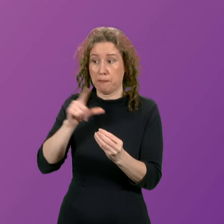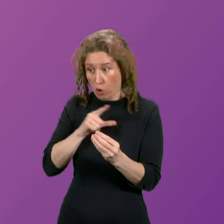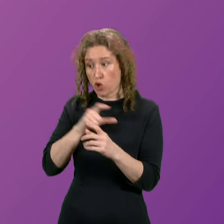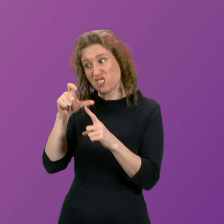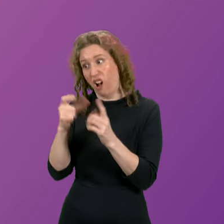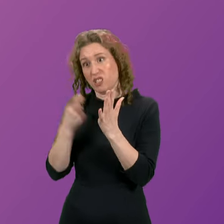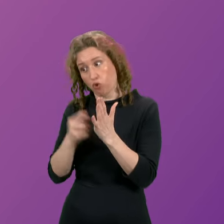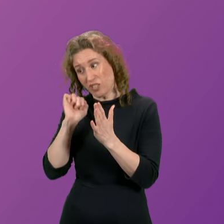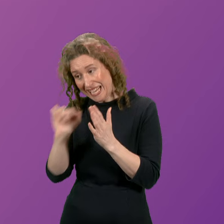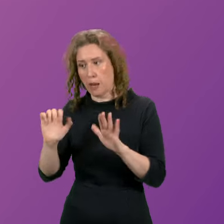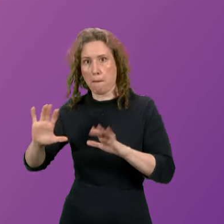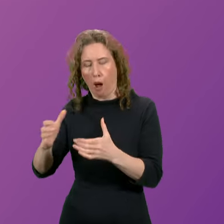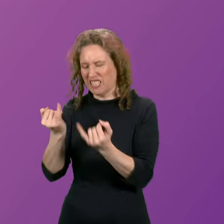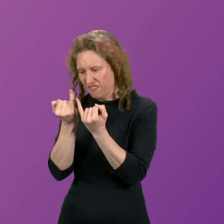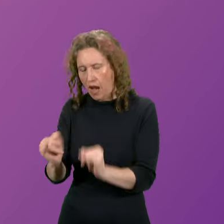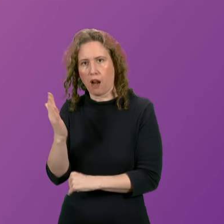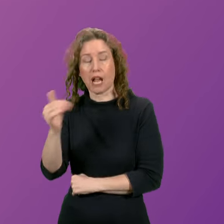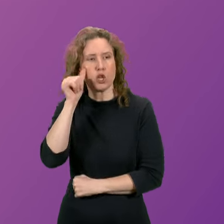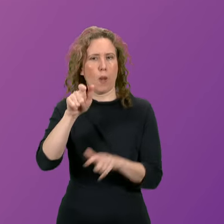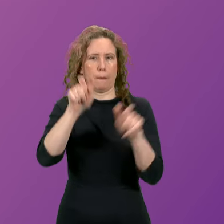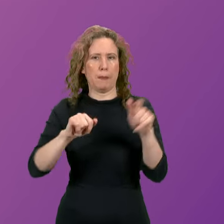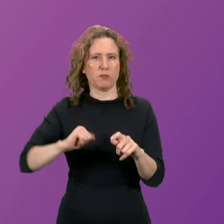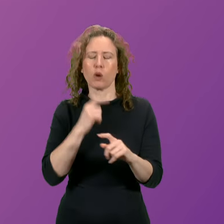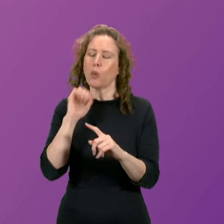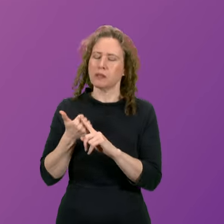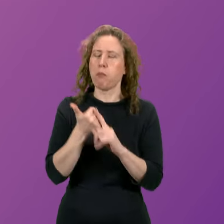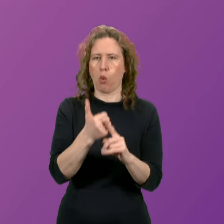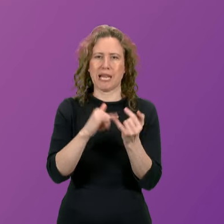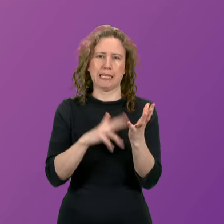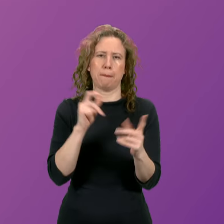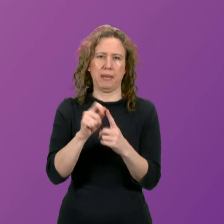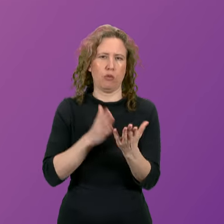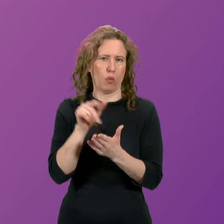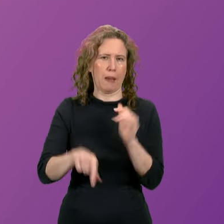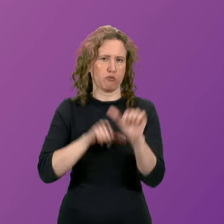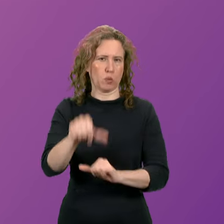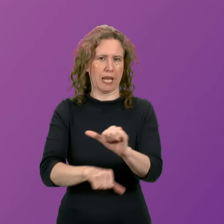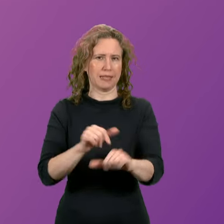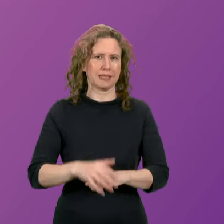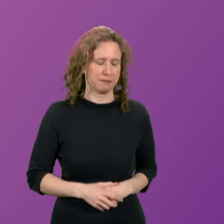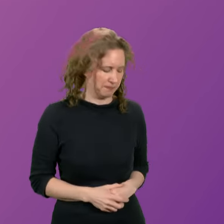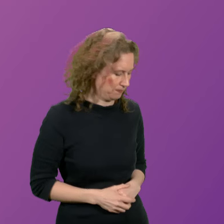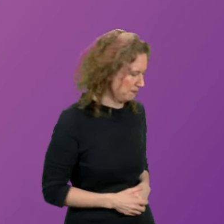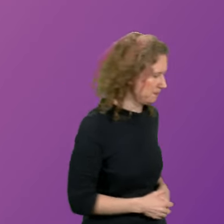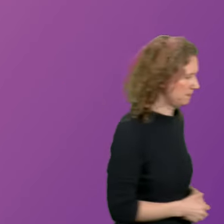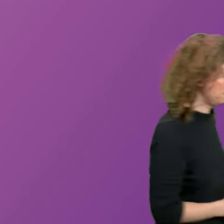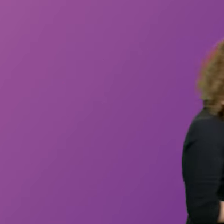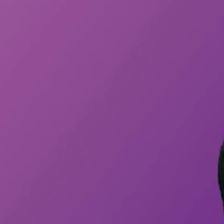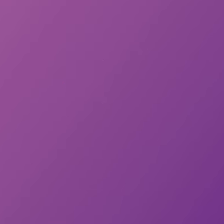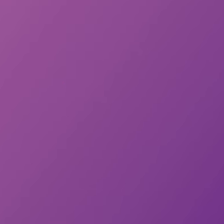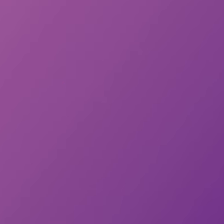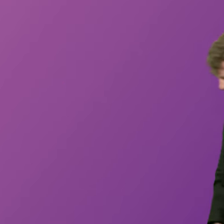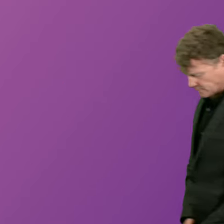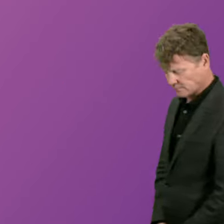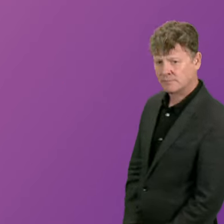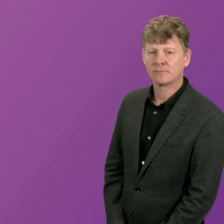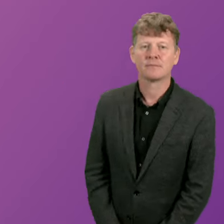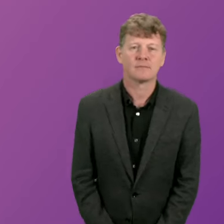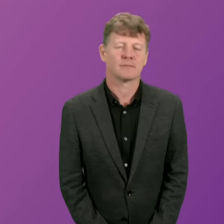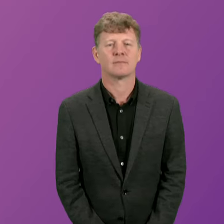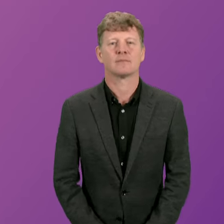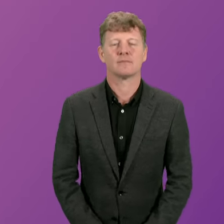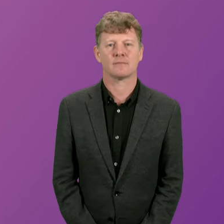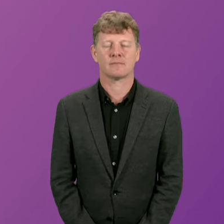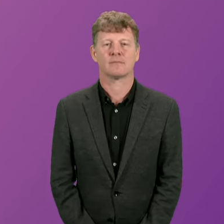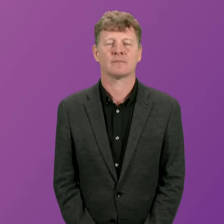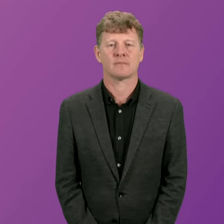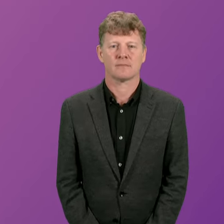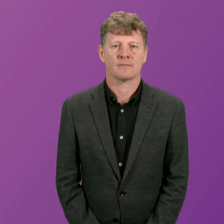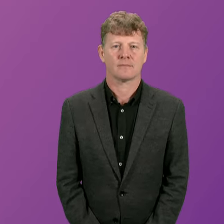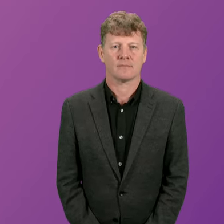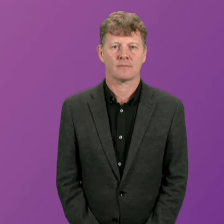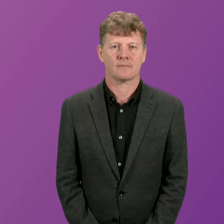his colleagues——and I know that the people of Scotland will support the SNP in that process.